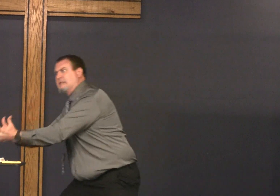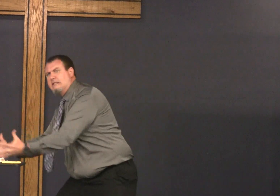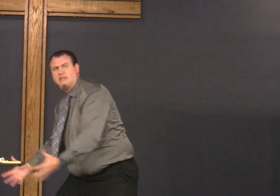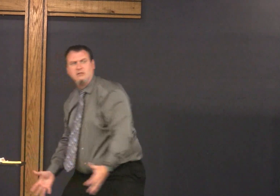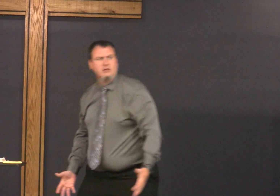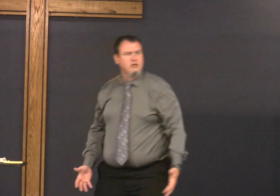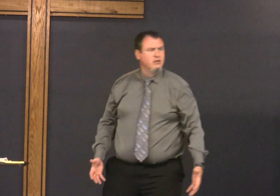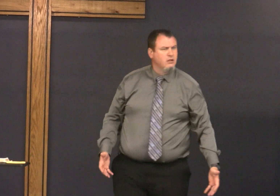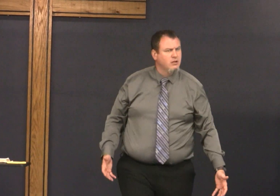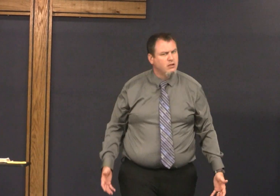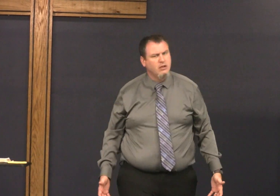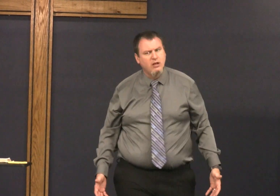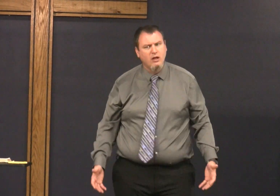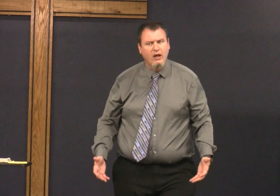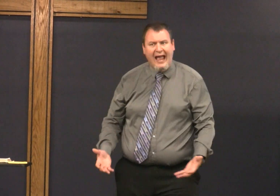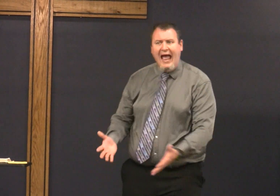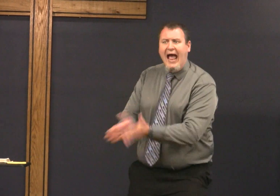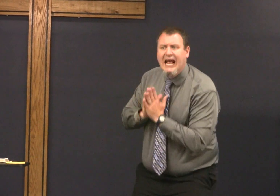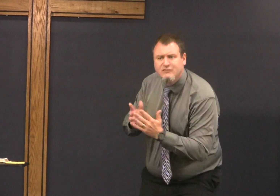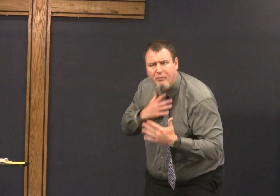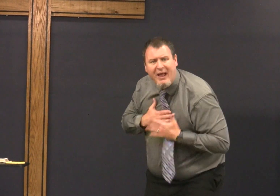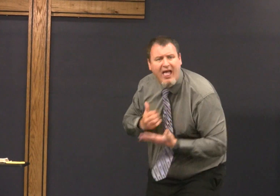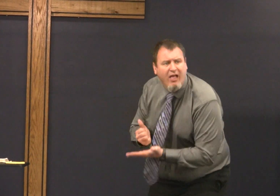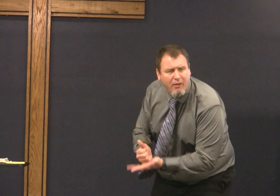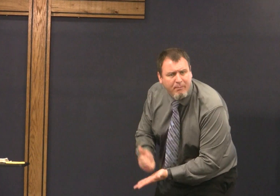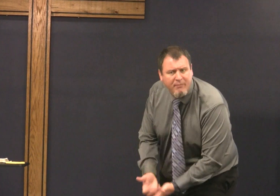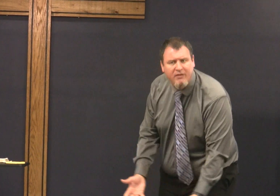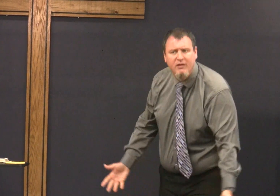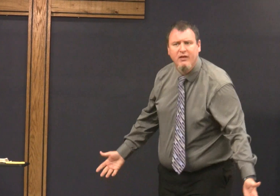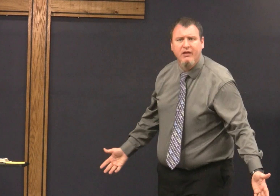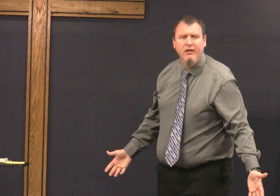come on people ask for my help